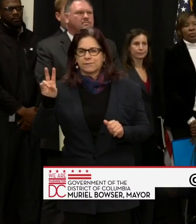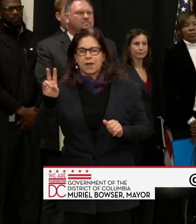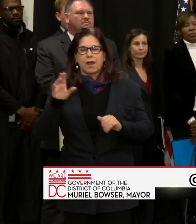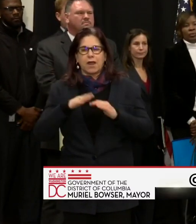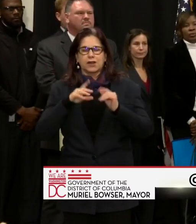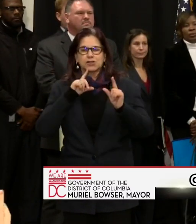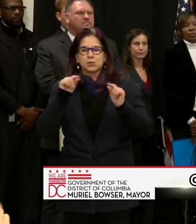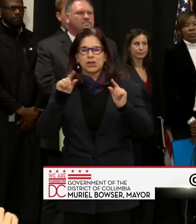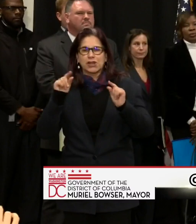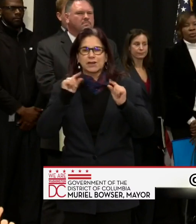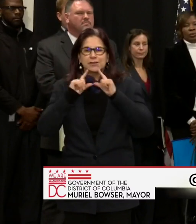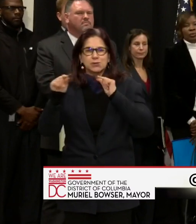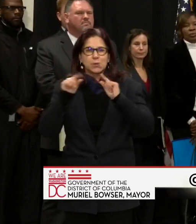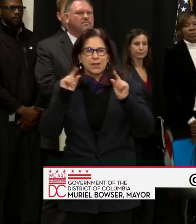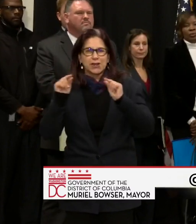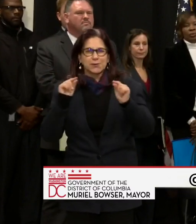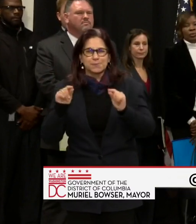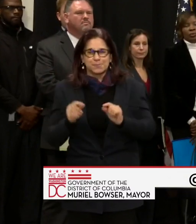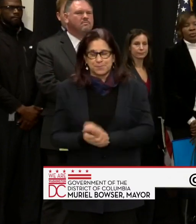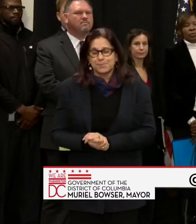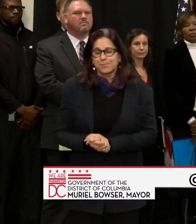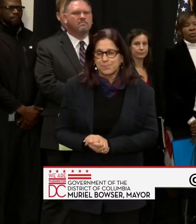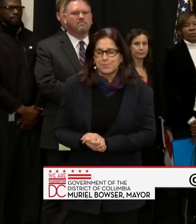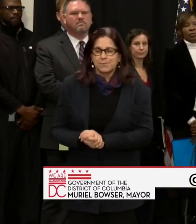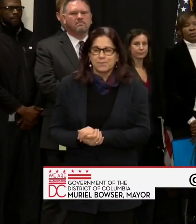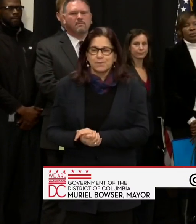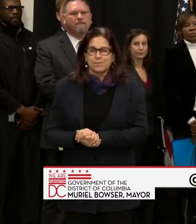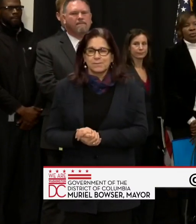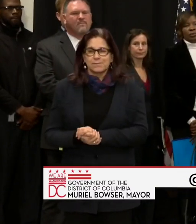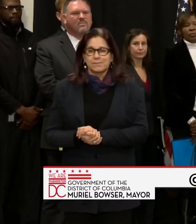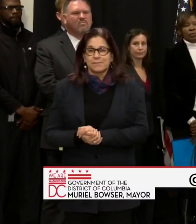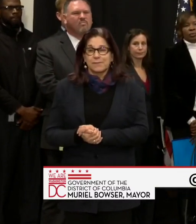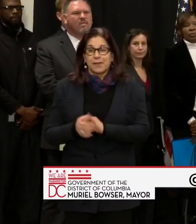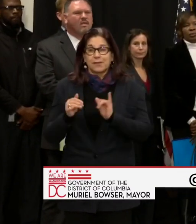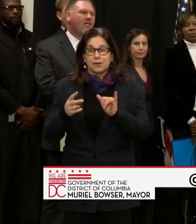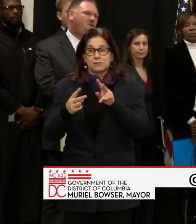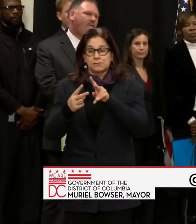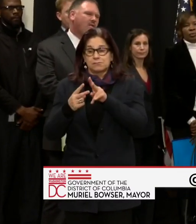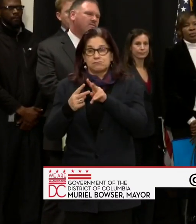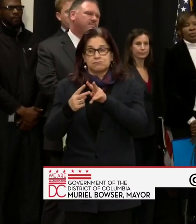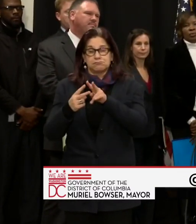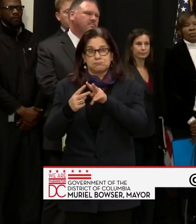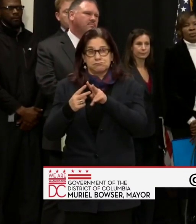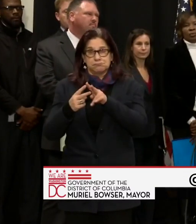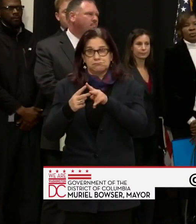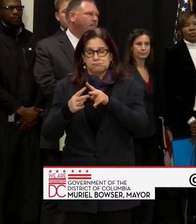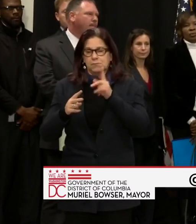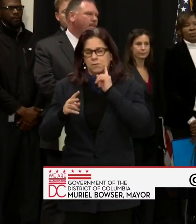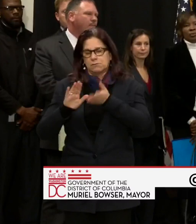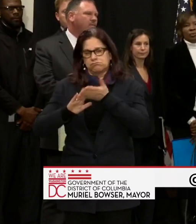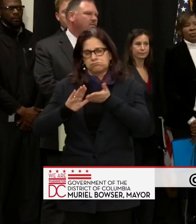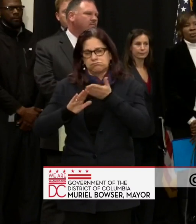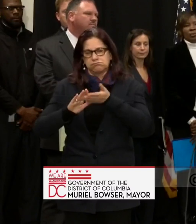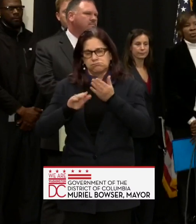ACCOUNTS ARE UP AND RUNNING AND WE WILL CONTINUE TO BE UPDATED BETWEEN NOW AND THE DAY OF THE INAUGURATION WITH NEWS AND